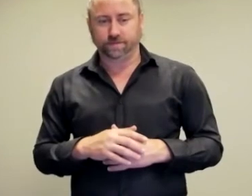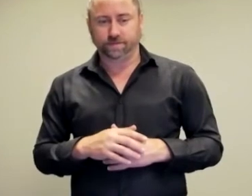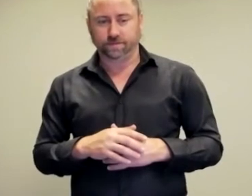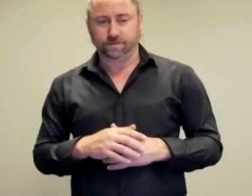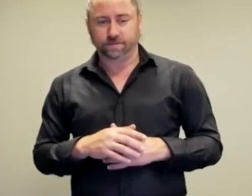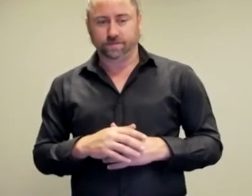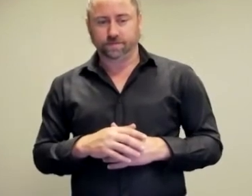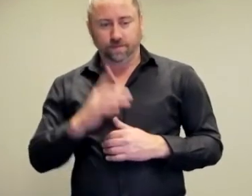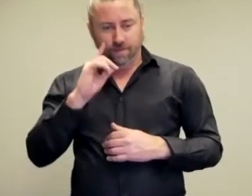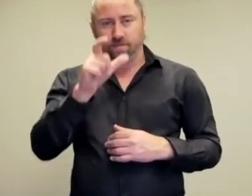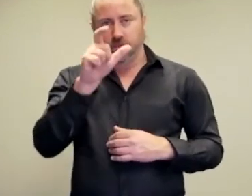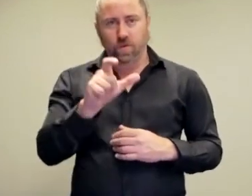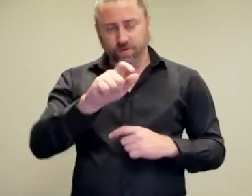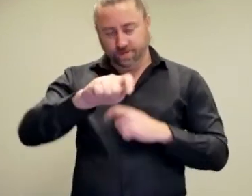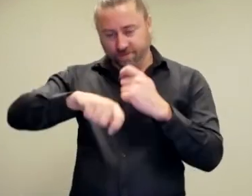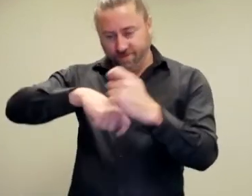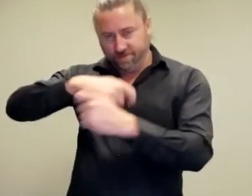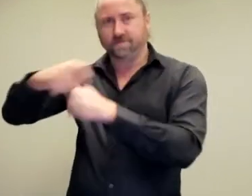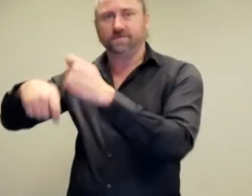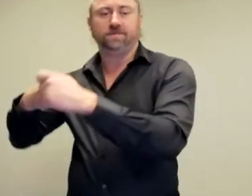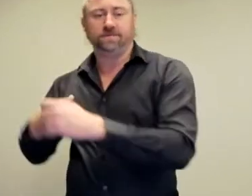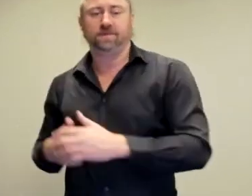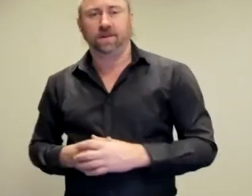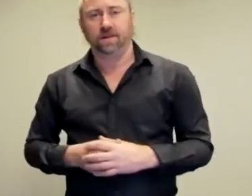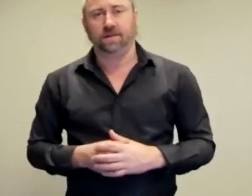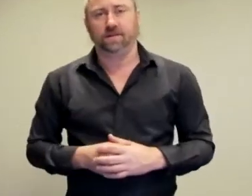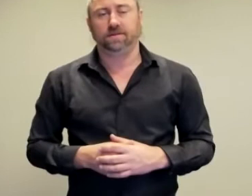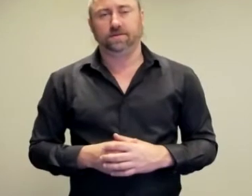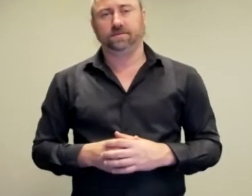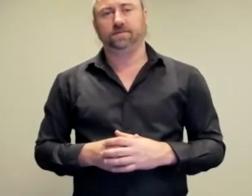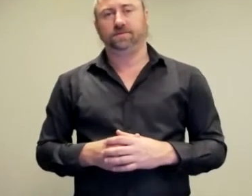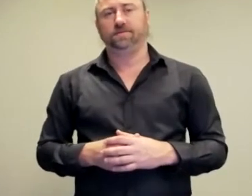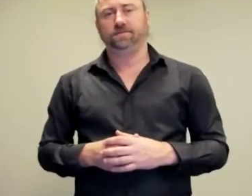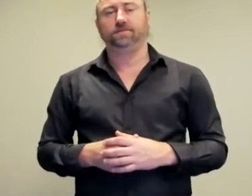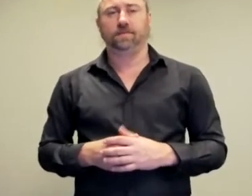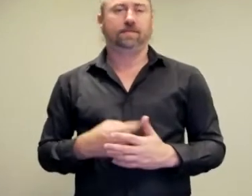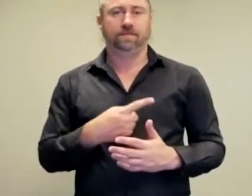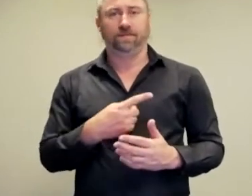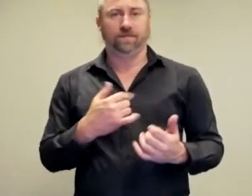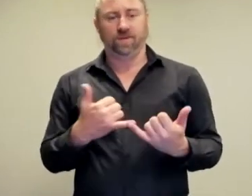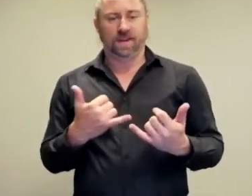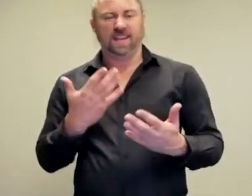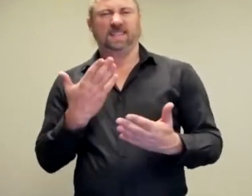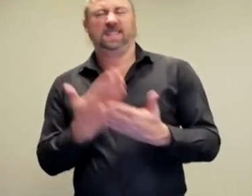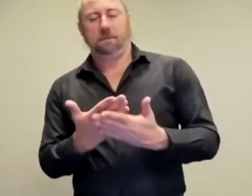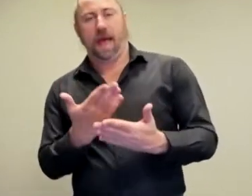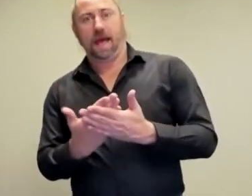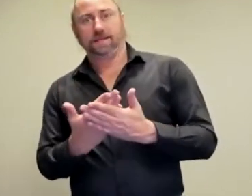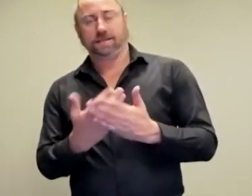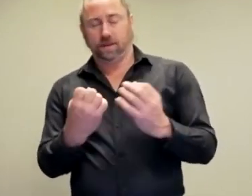moving through this fairly demanding figure but